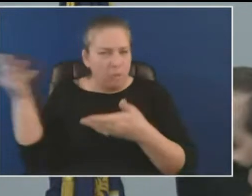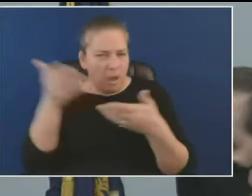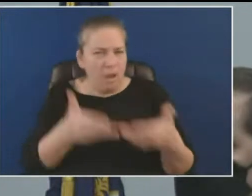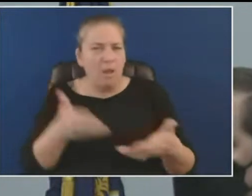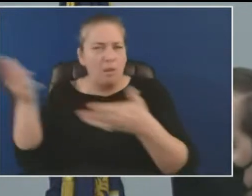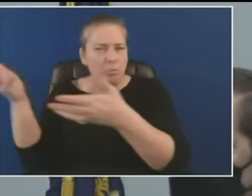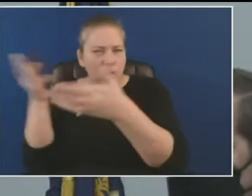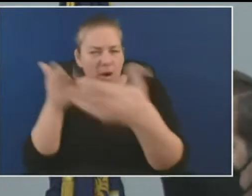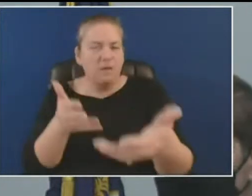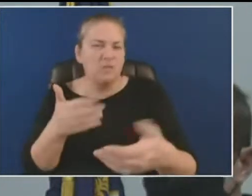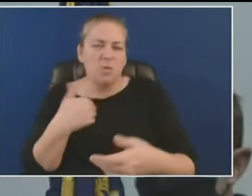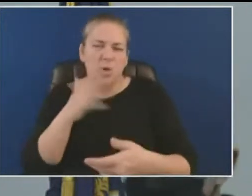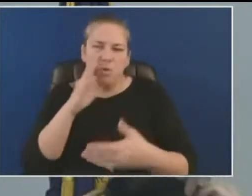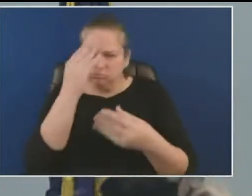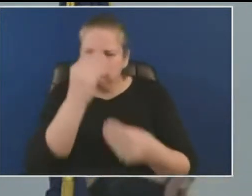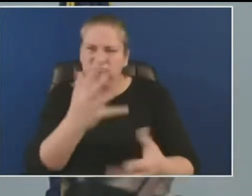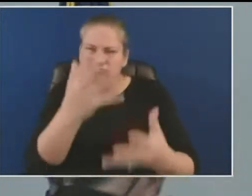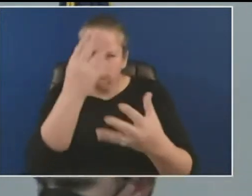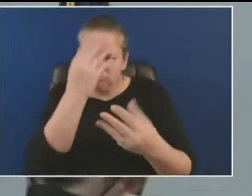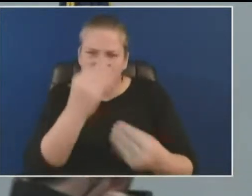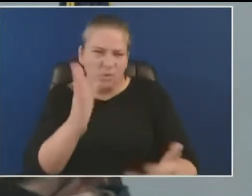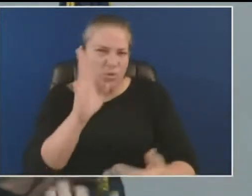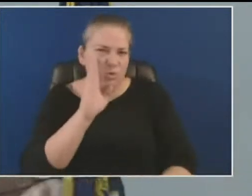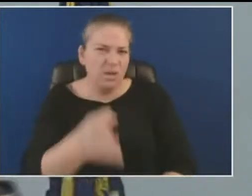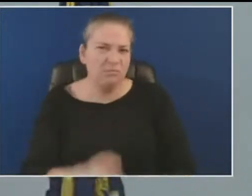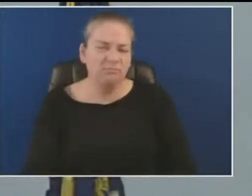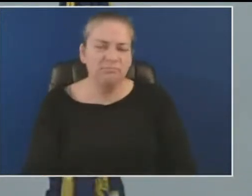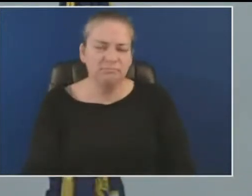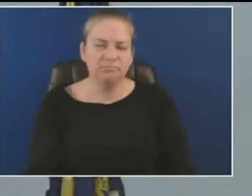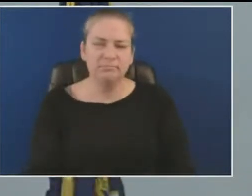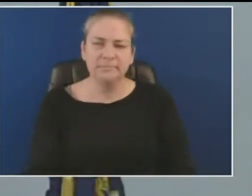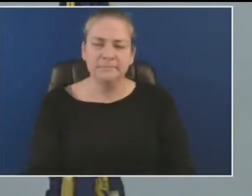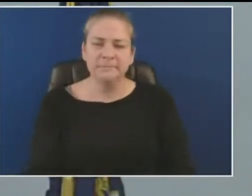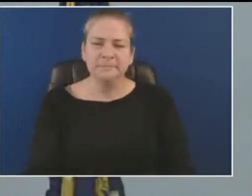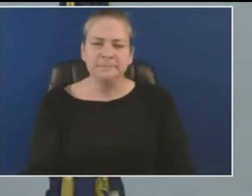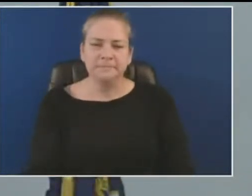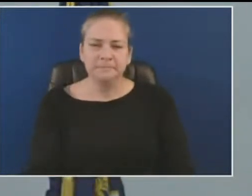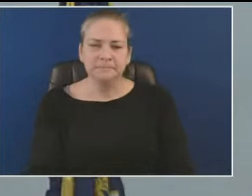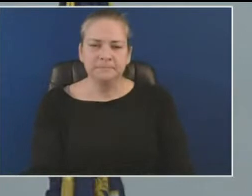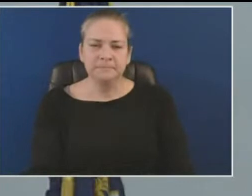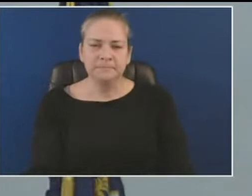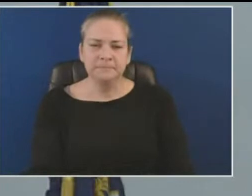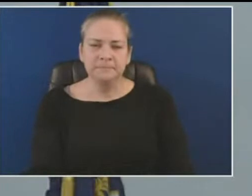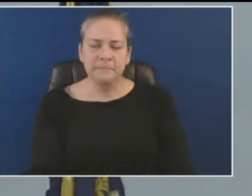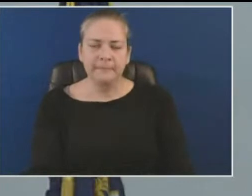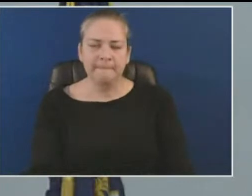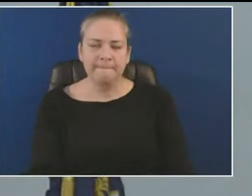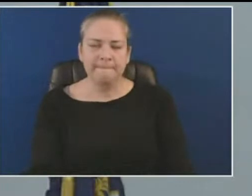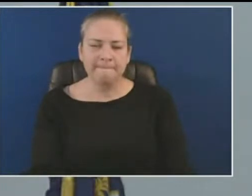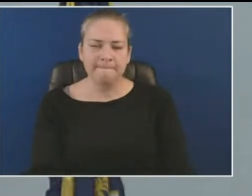Thank you. Thank you. We also have. State Senator State